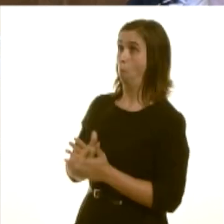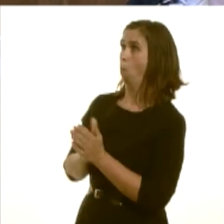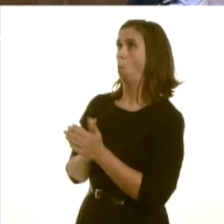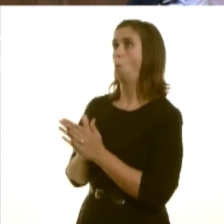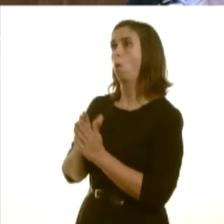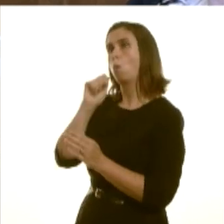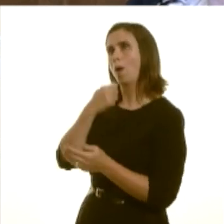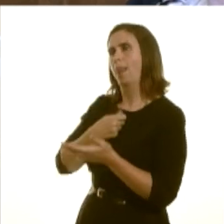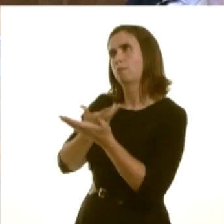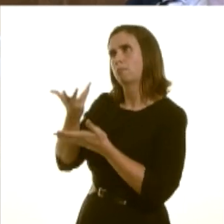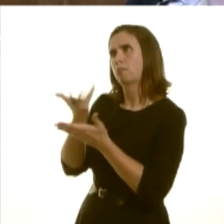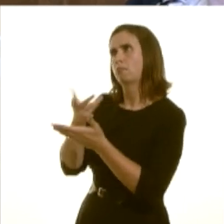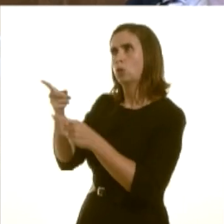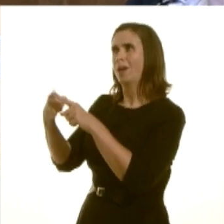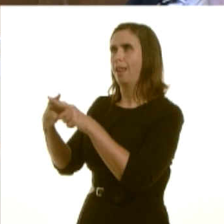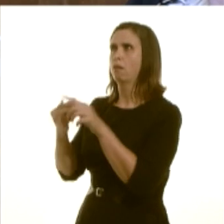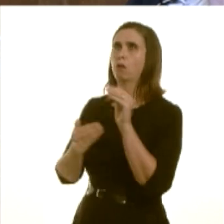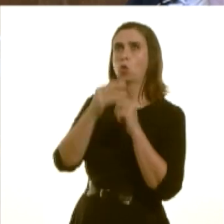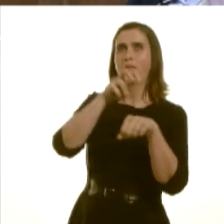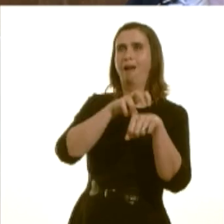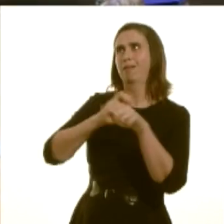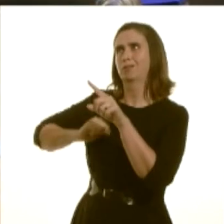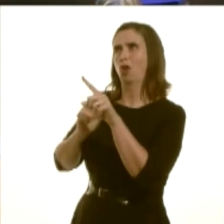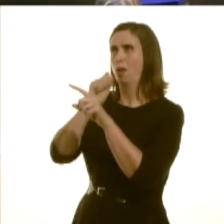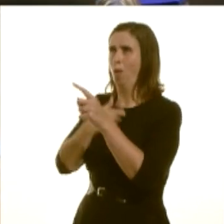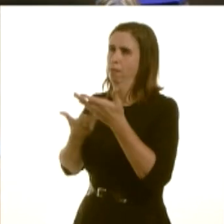with colleagues in England, in Northern Ireland, and in Scotland.